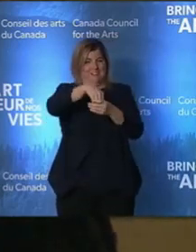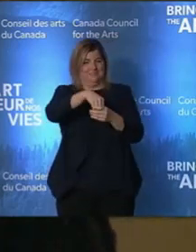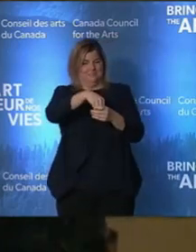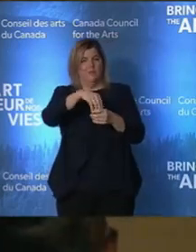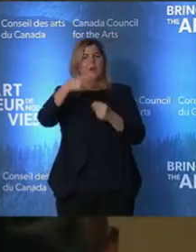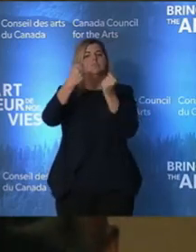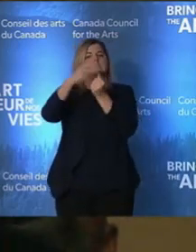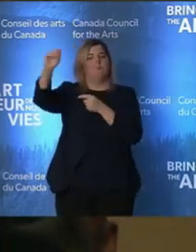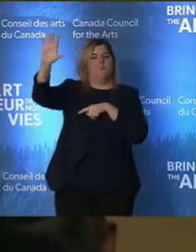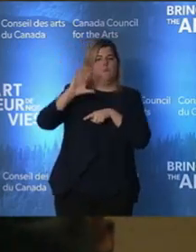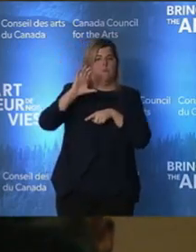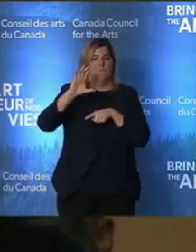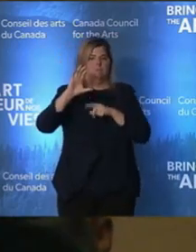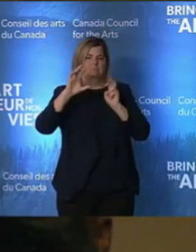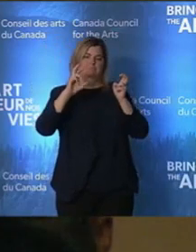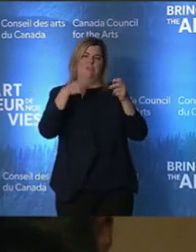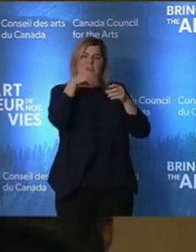We have published books in Spanish,